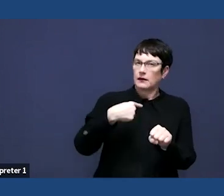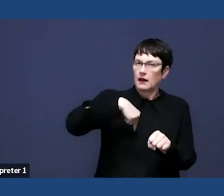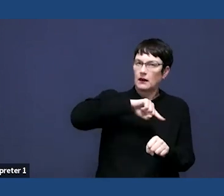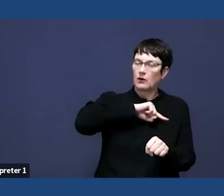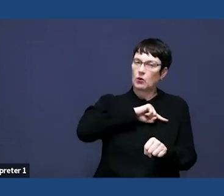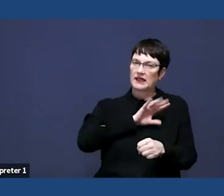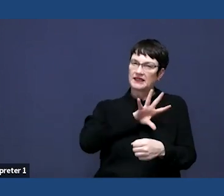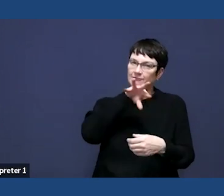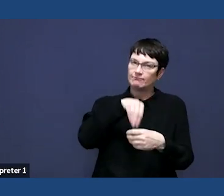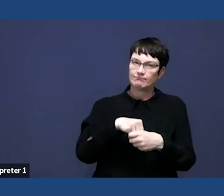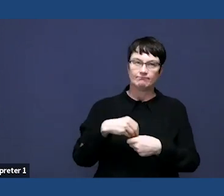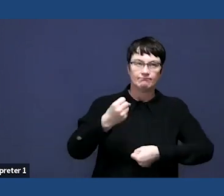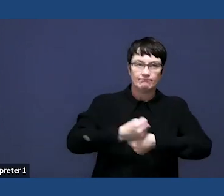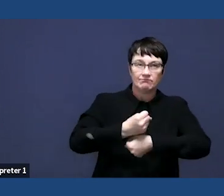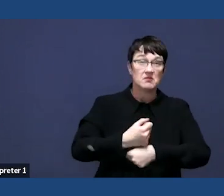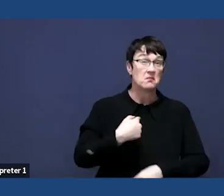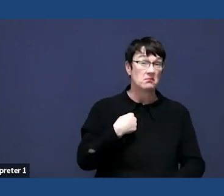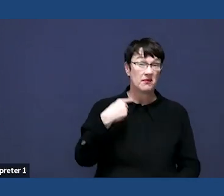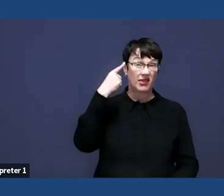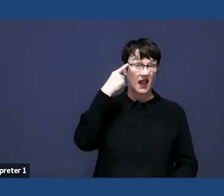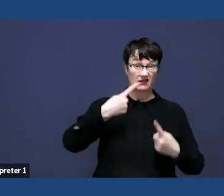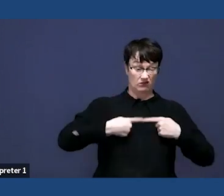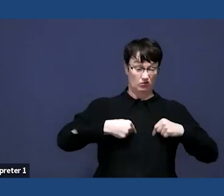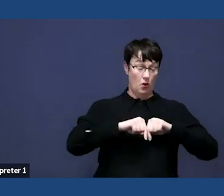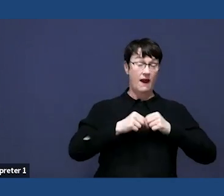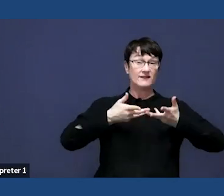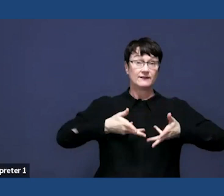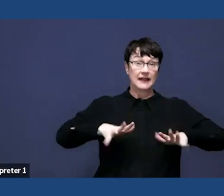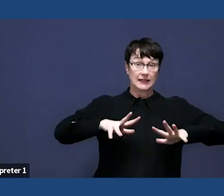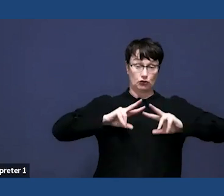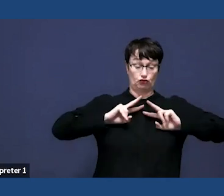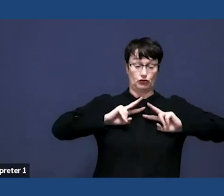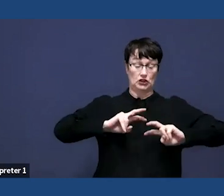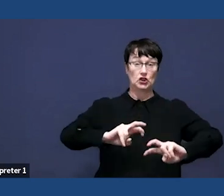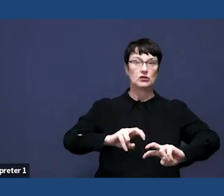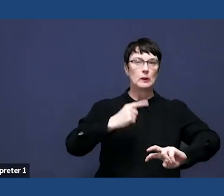into in a moment, and inclusive digital transformations.